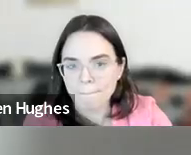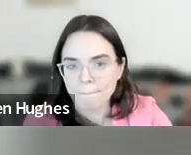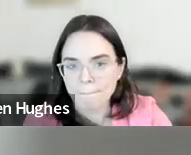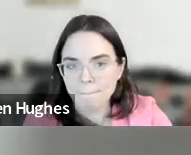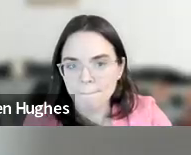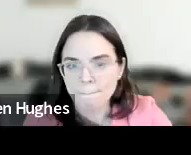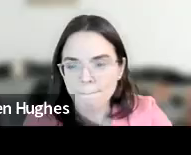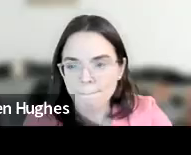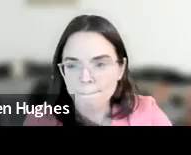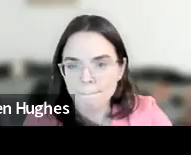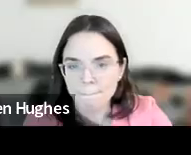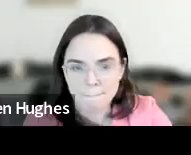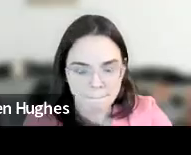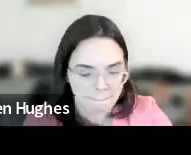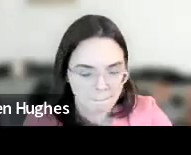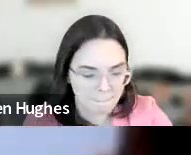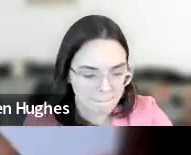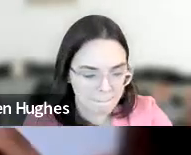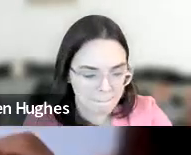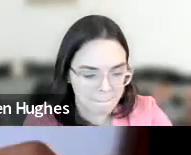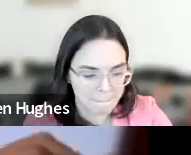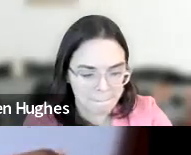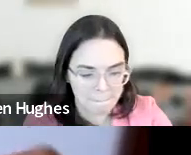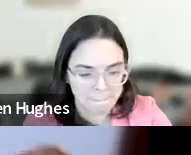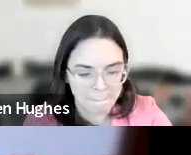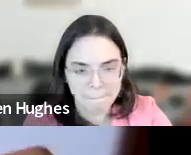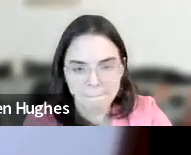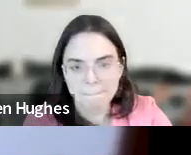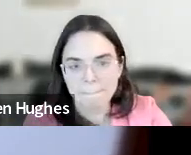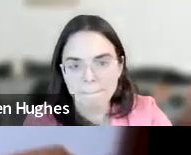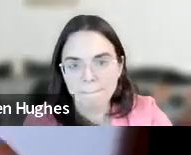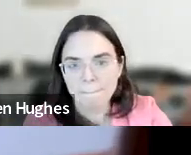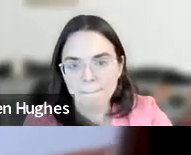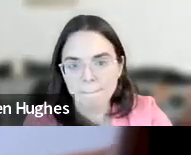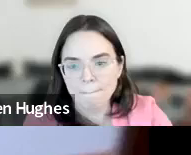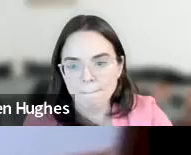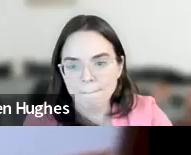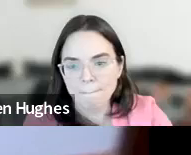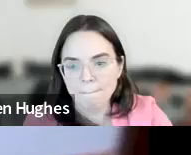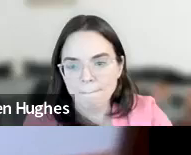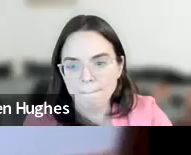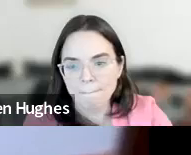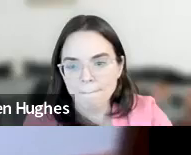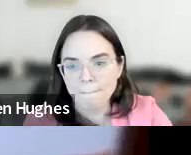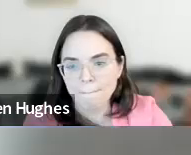delivered. If I am a physician seeing a patient via telemission, I have to be